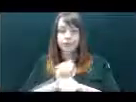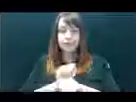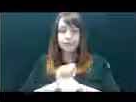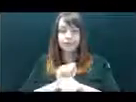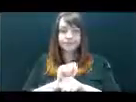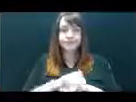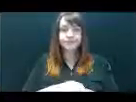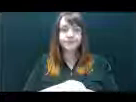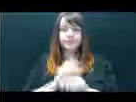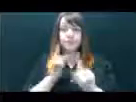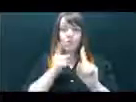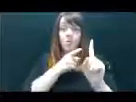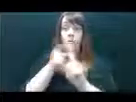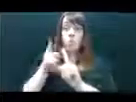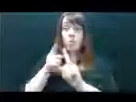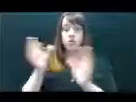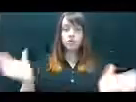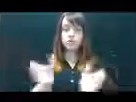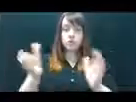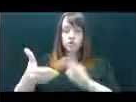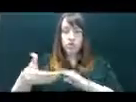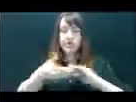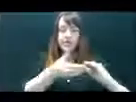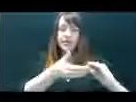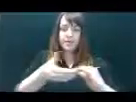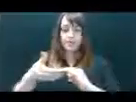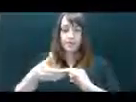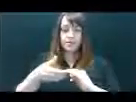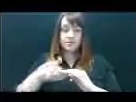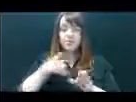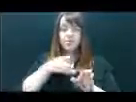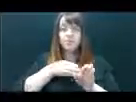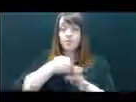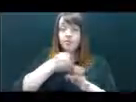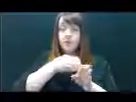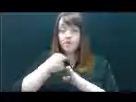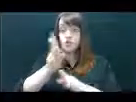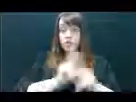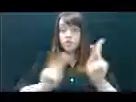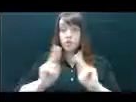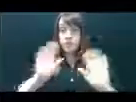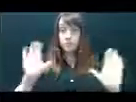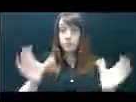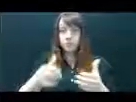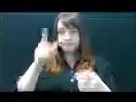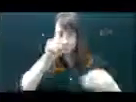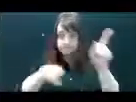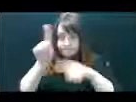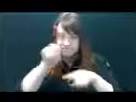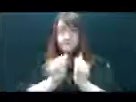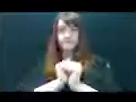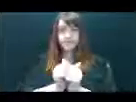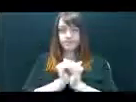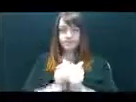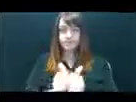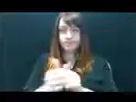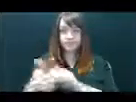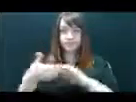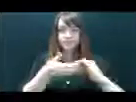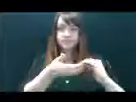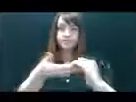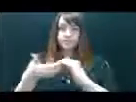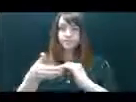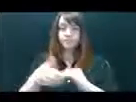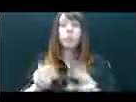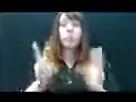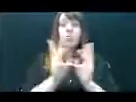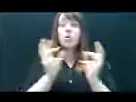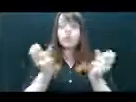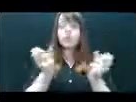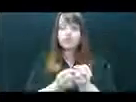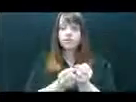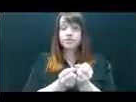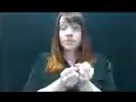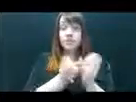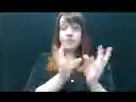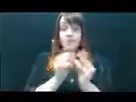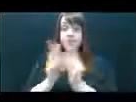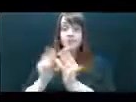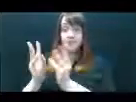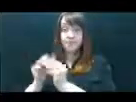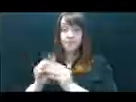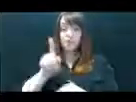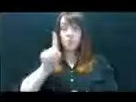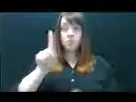collaboration among professionals. Workshop Sessions will be 1.25 hours in length.